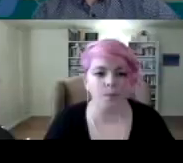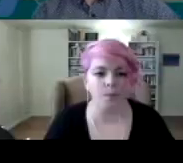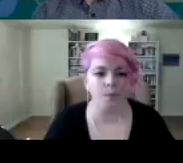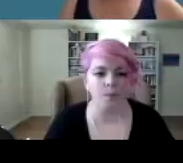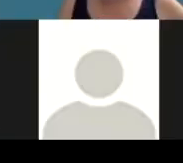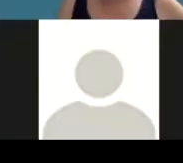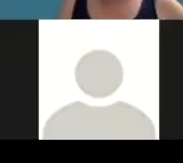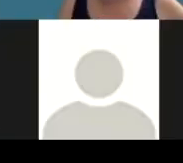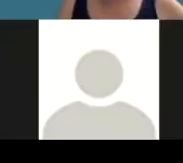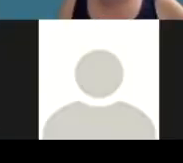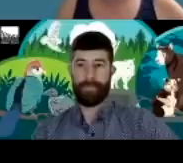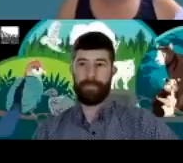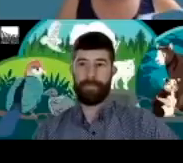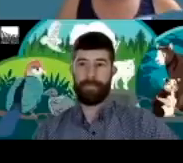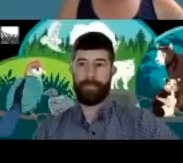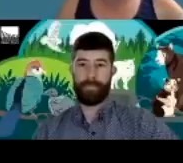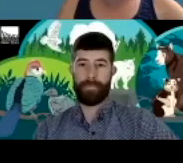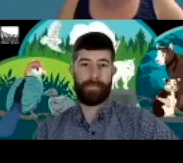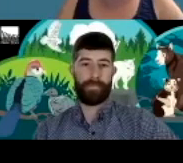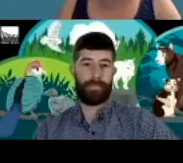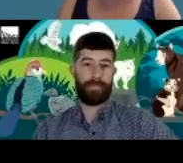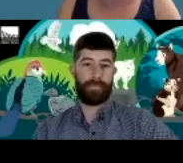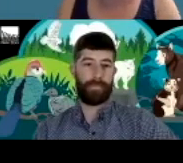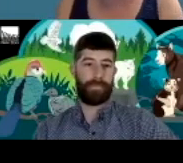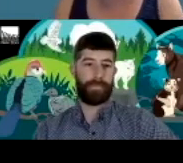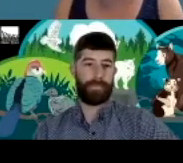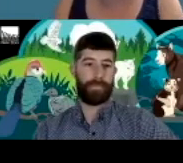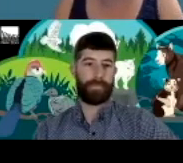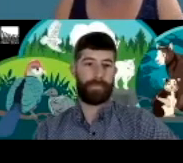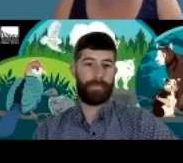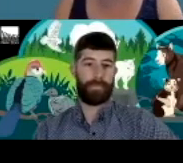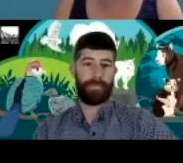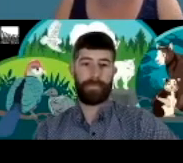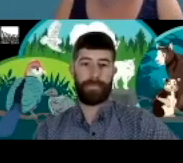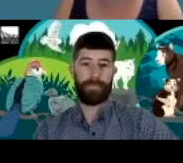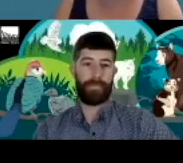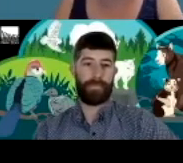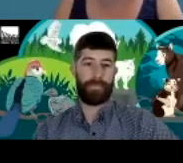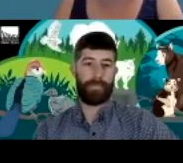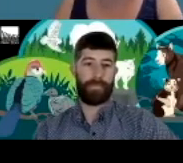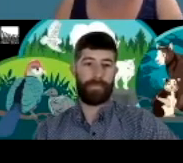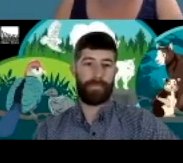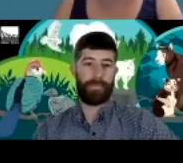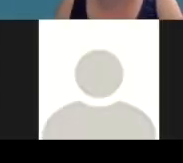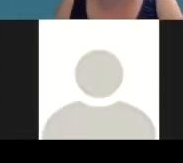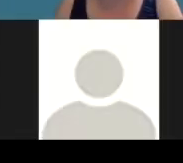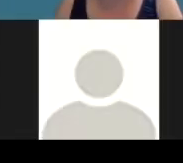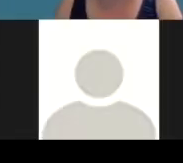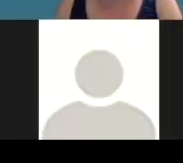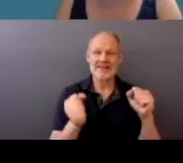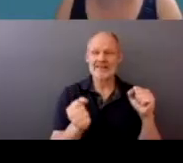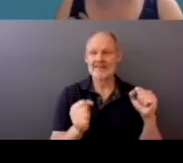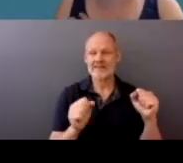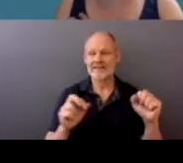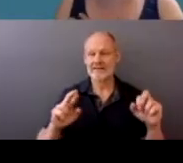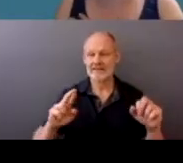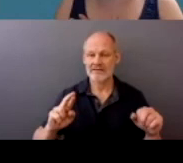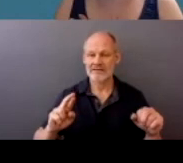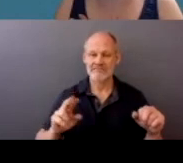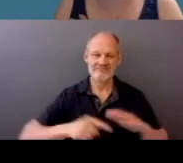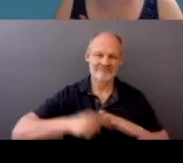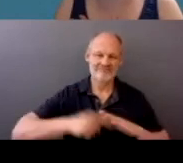Thank you. Everybody. Wow. What an amazing and rich discussion. I am really filled with gratitude